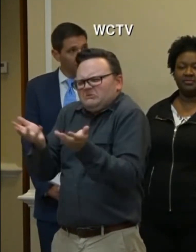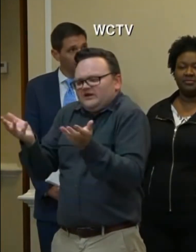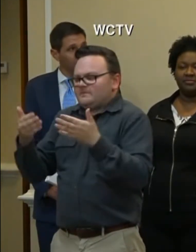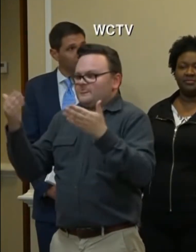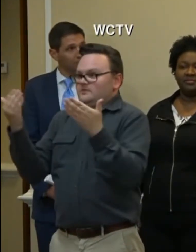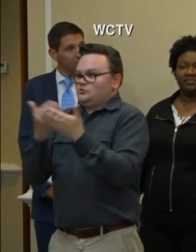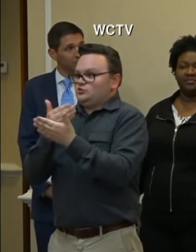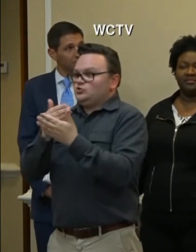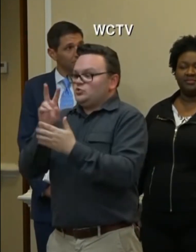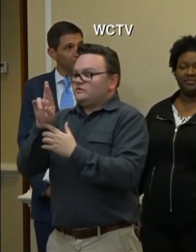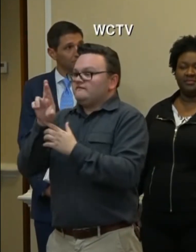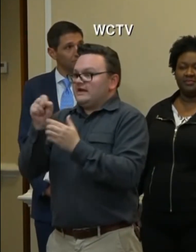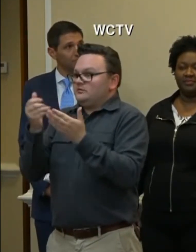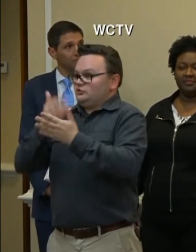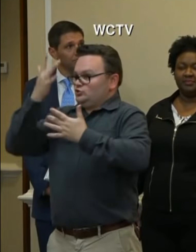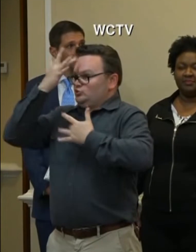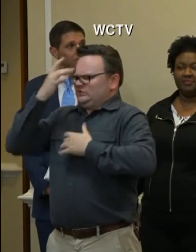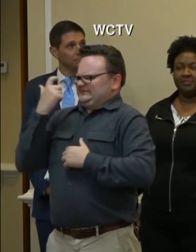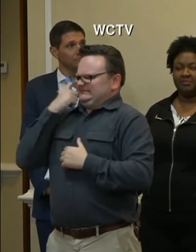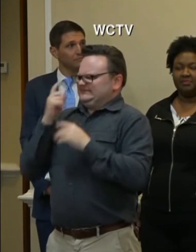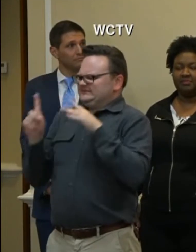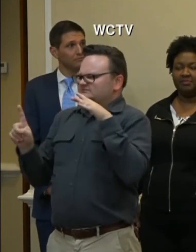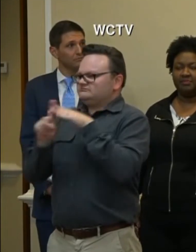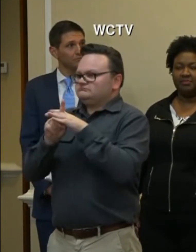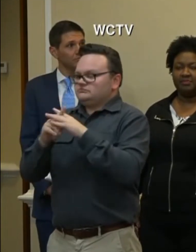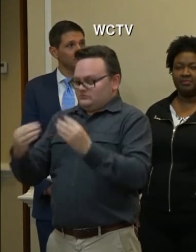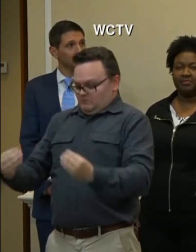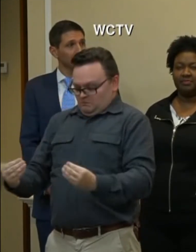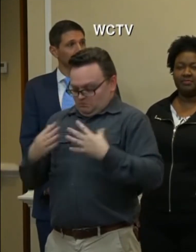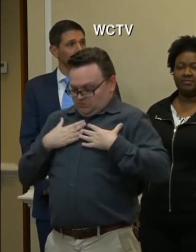of like the flu that can attack the lungs and if it tax the lungs of